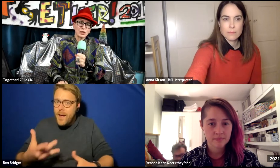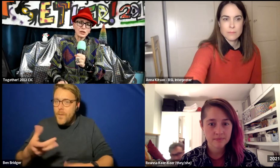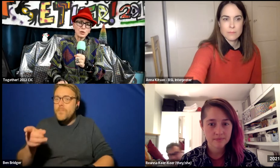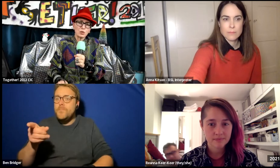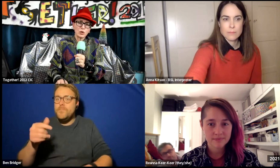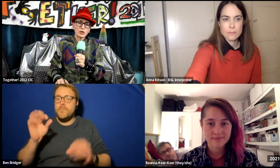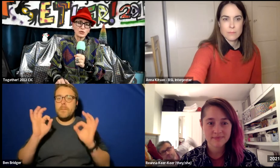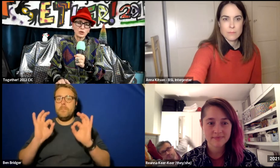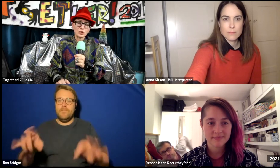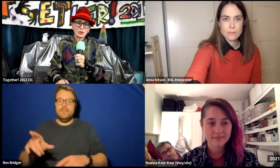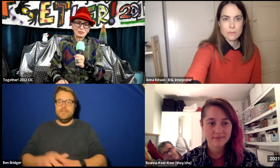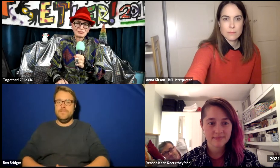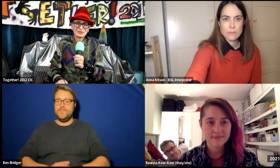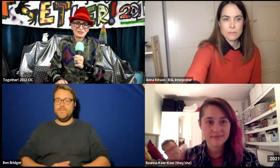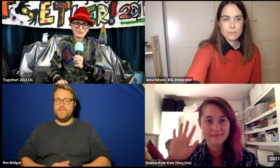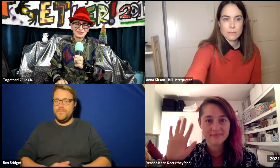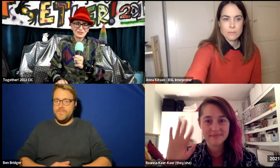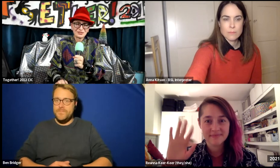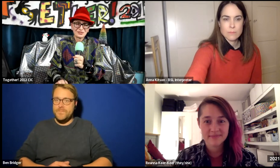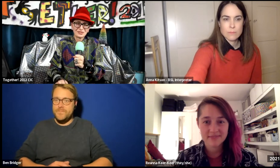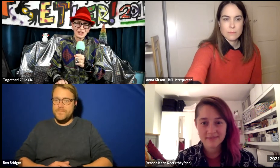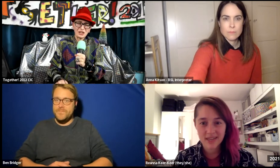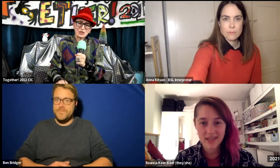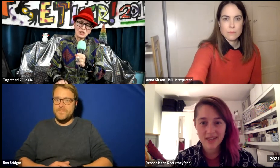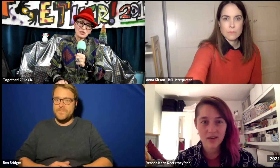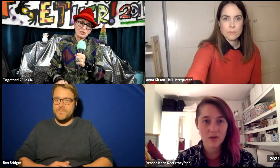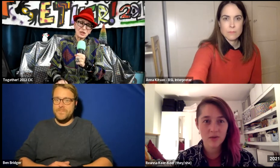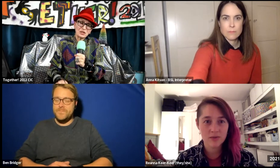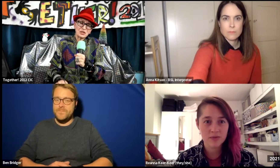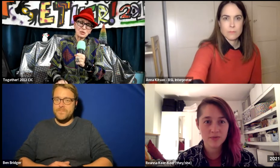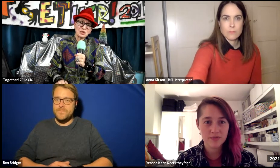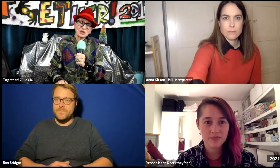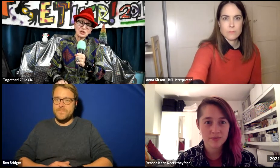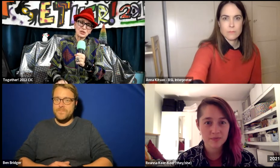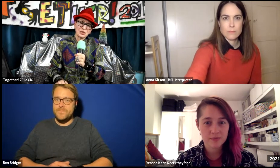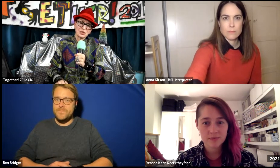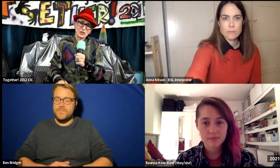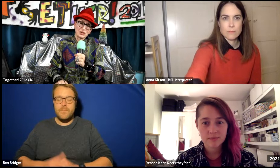Reanna, wonder really, and I'll leave her to introduce herself.